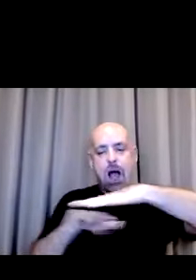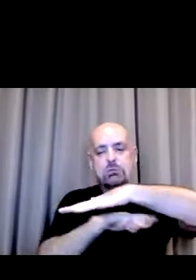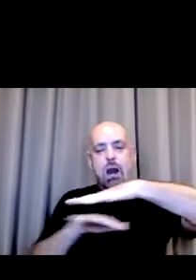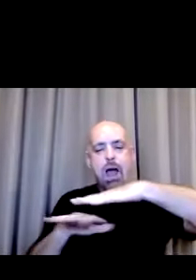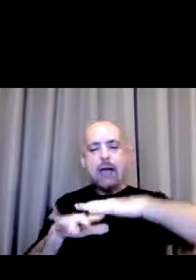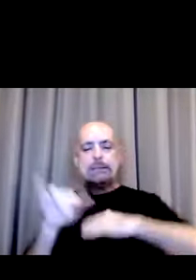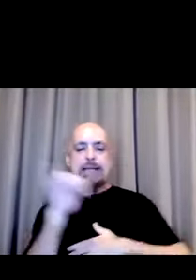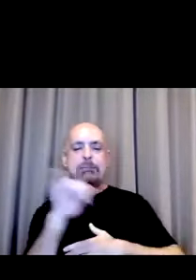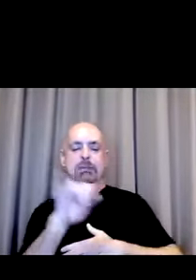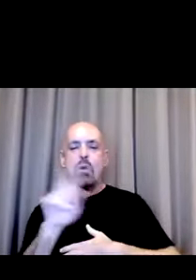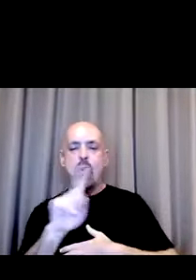intellectually frail. Lacking